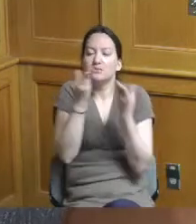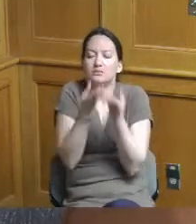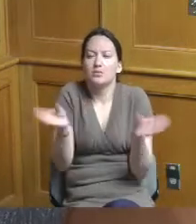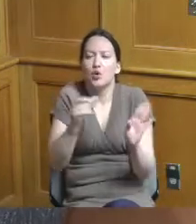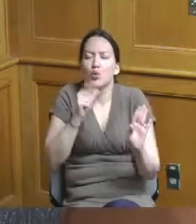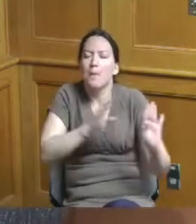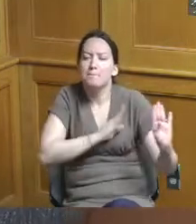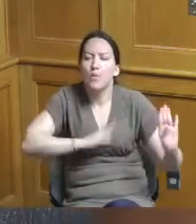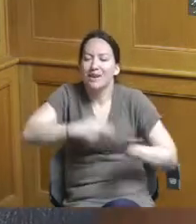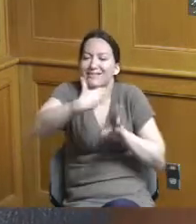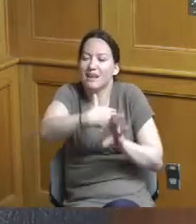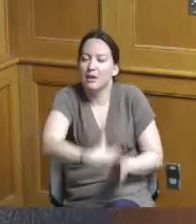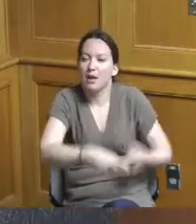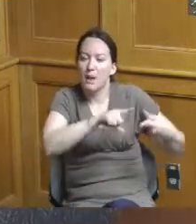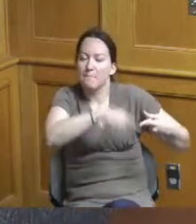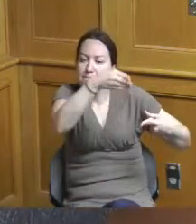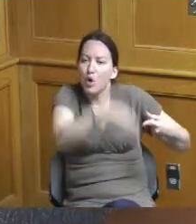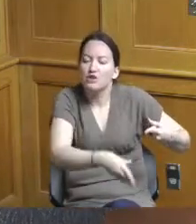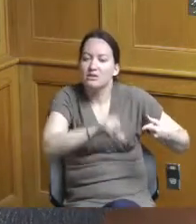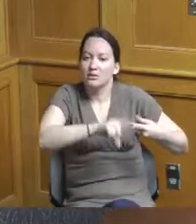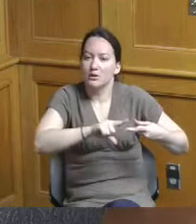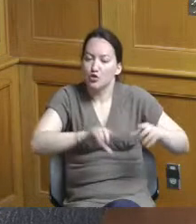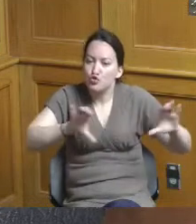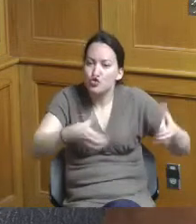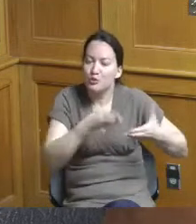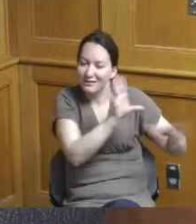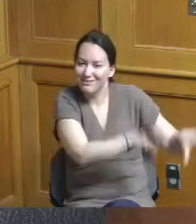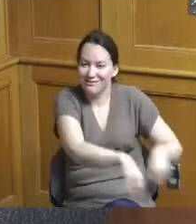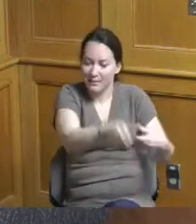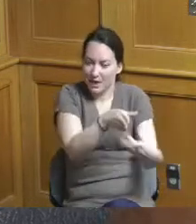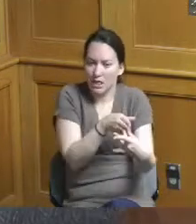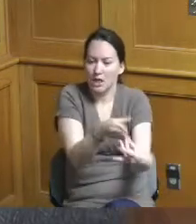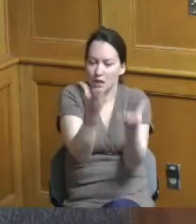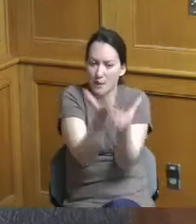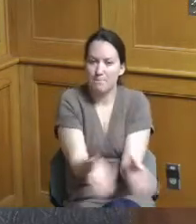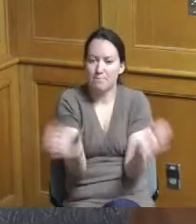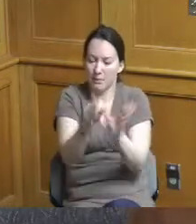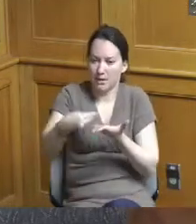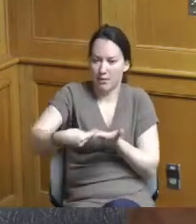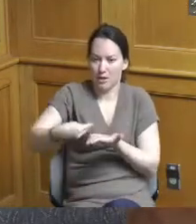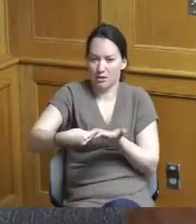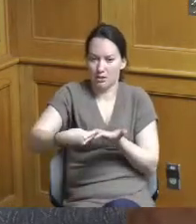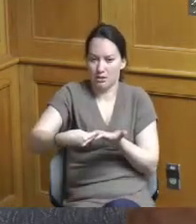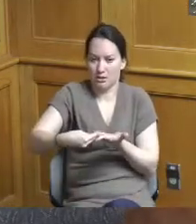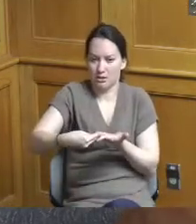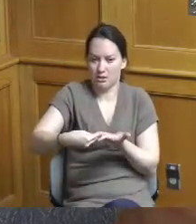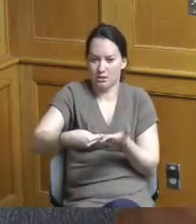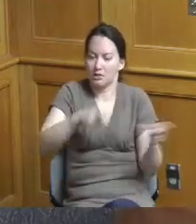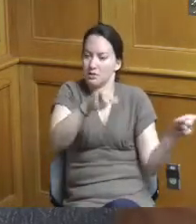this is the person this is the group that's going to be leading public dollars who is on their board